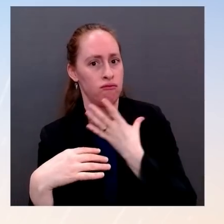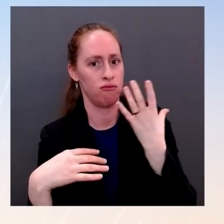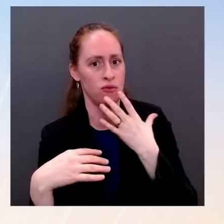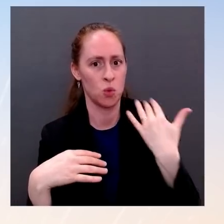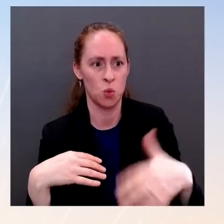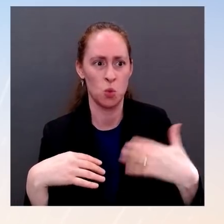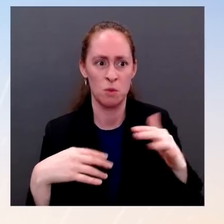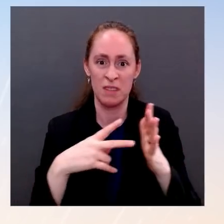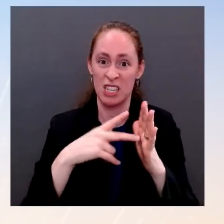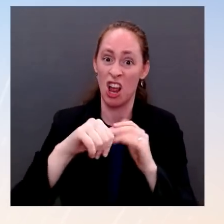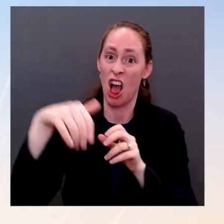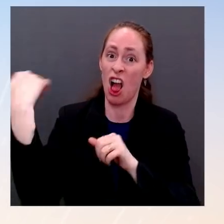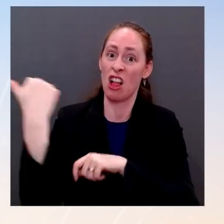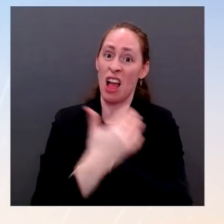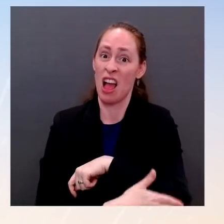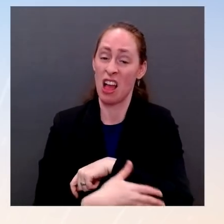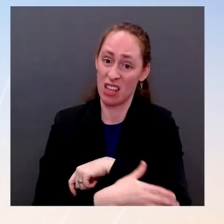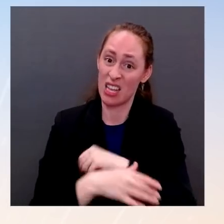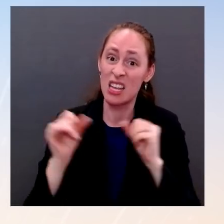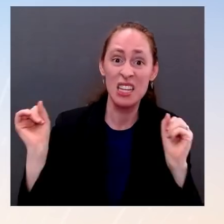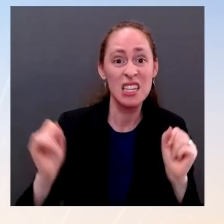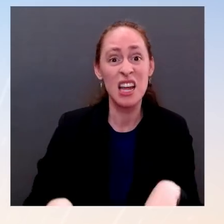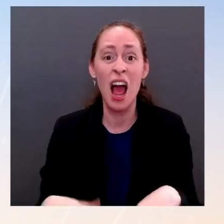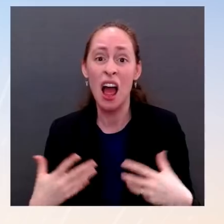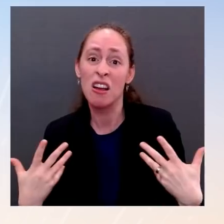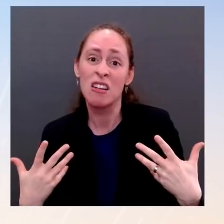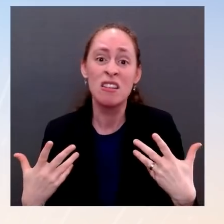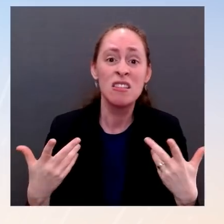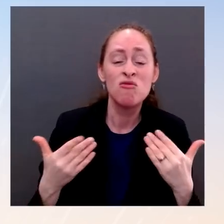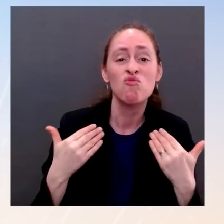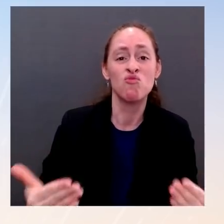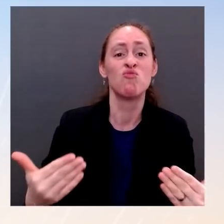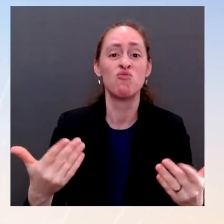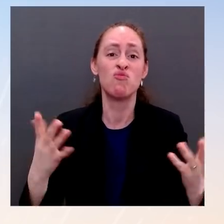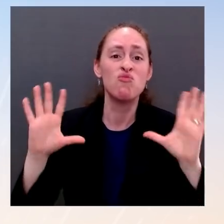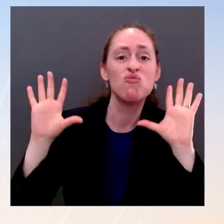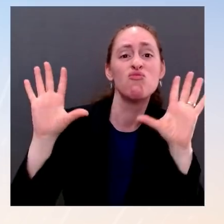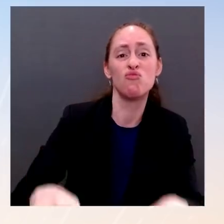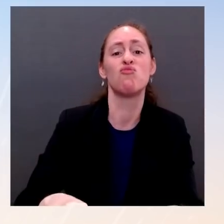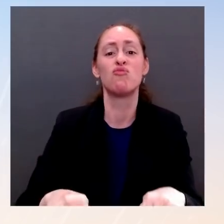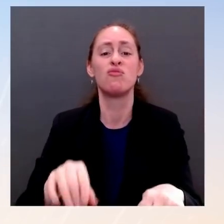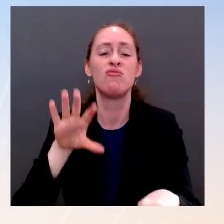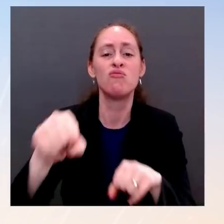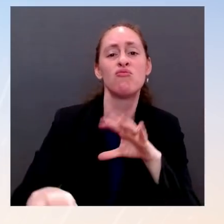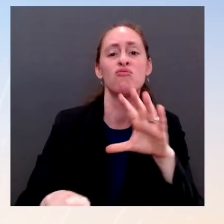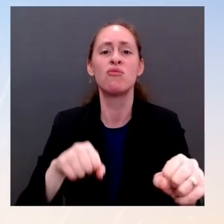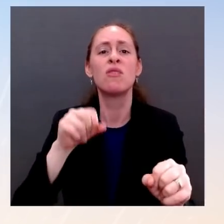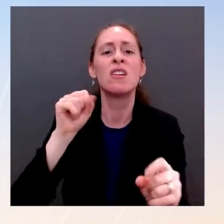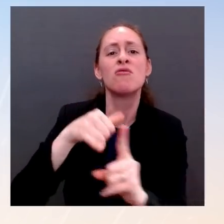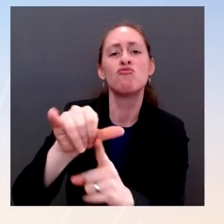Those are costs we're not willing to tolerate. Ms. Psaki: Rachel. The Press: Just a quick follow-up to some of the intelligence that you mentioned.